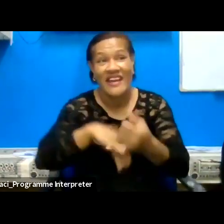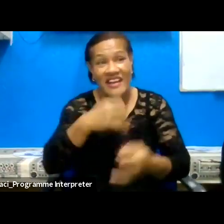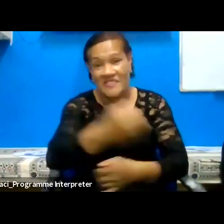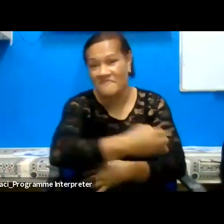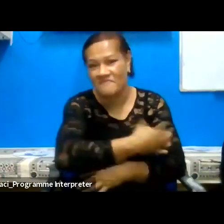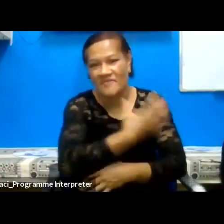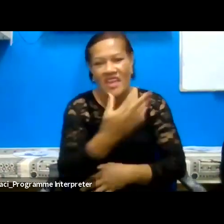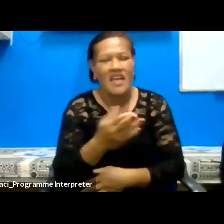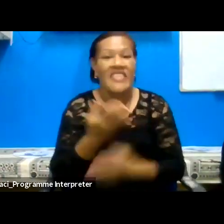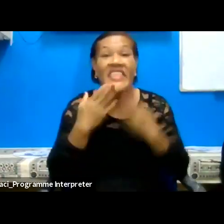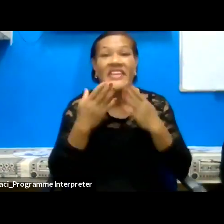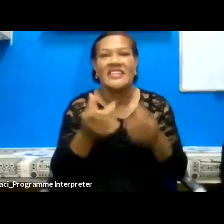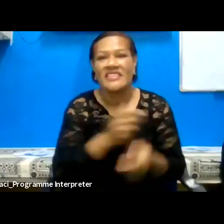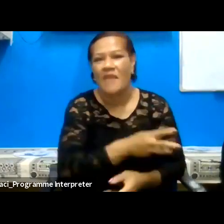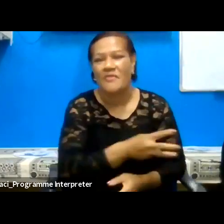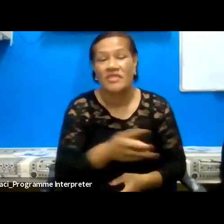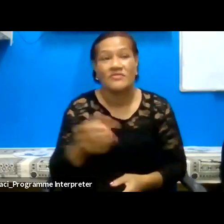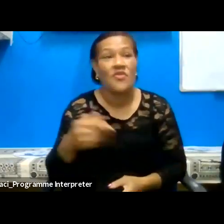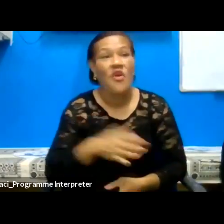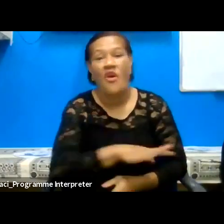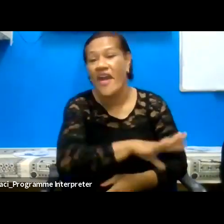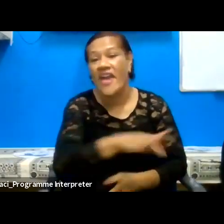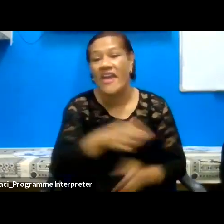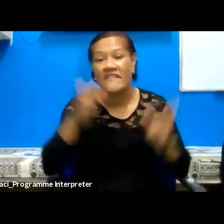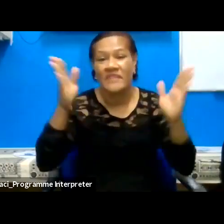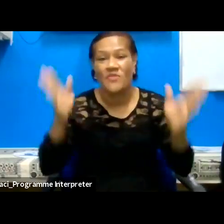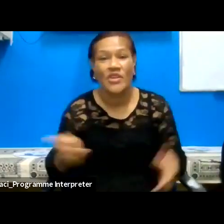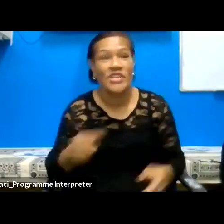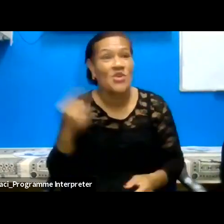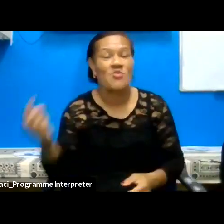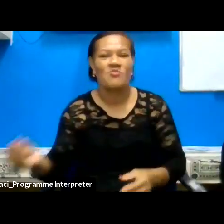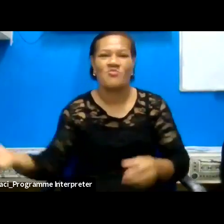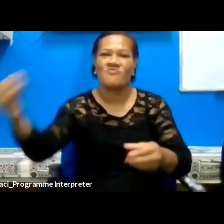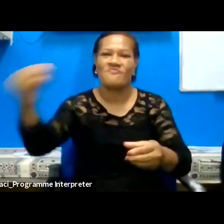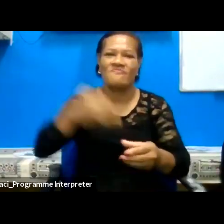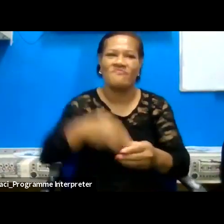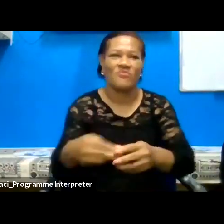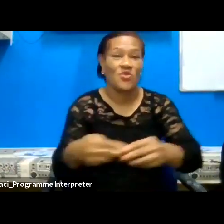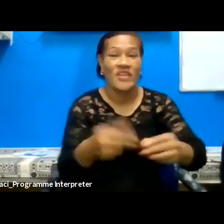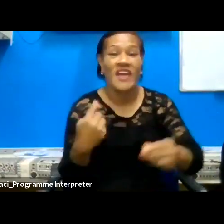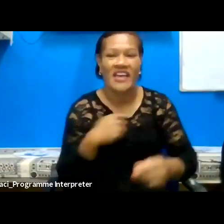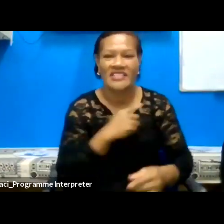siblings, we are able to